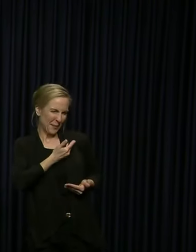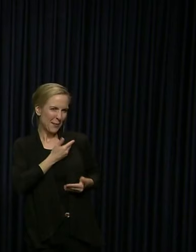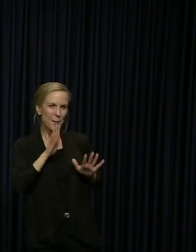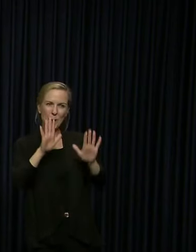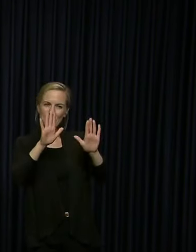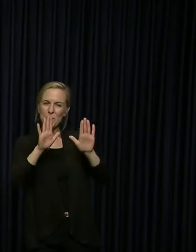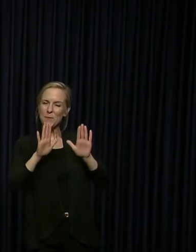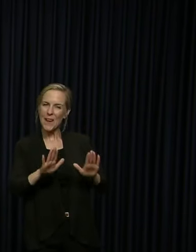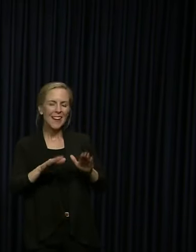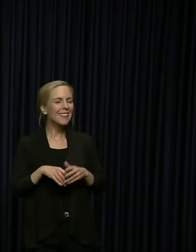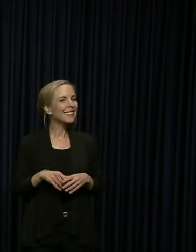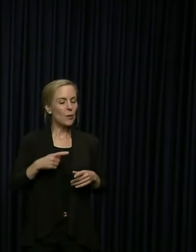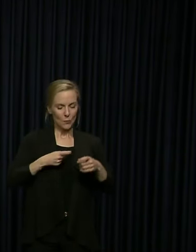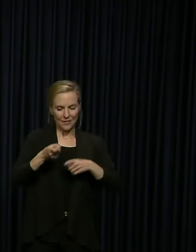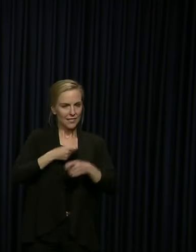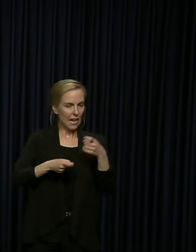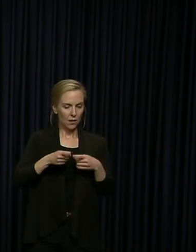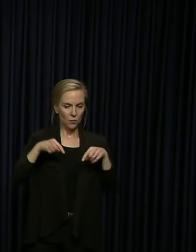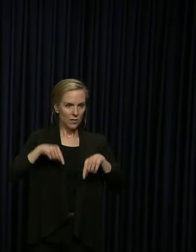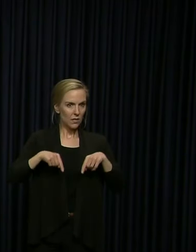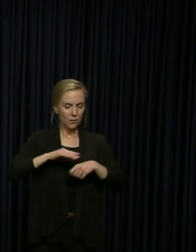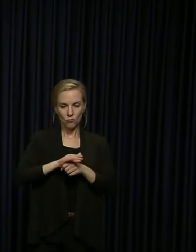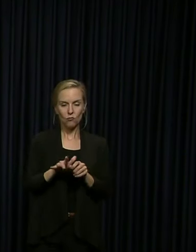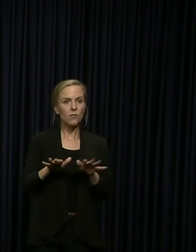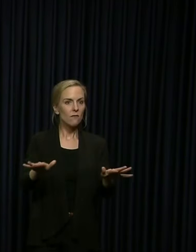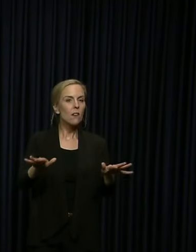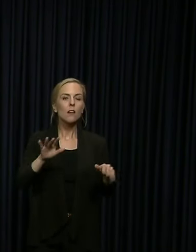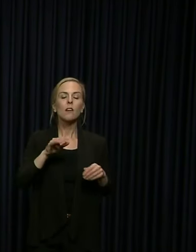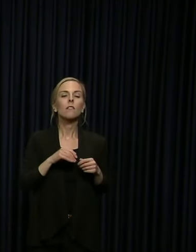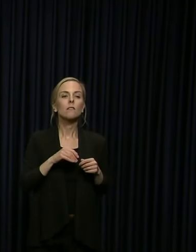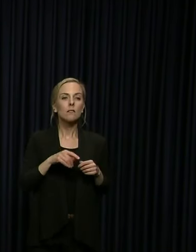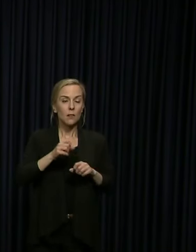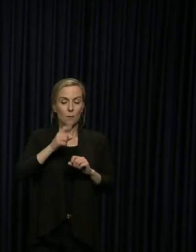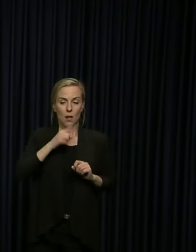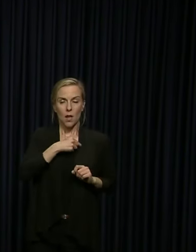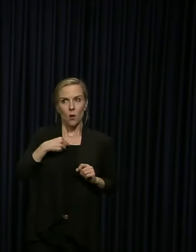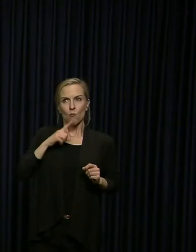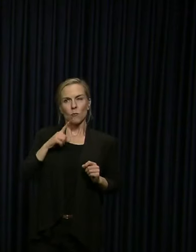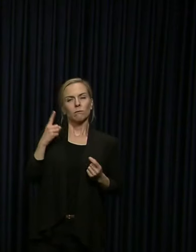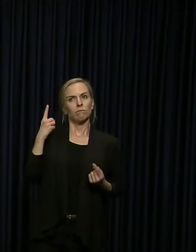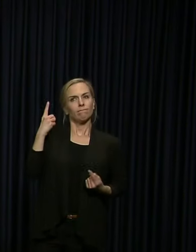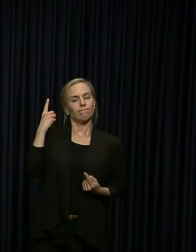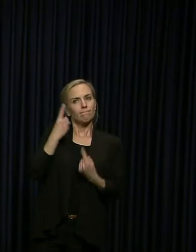BELIEVE, SOCIAL DISTANCING, YOU CAN SEE THAT THEY ESTIMATED THAT WE WOULD HAVE BETWEEN 1300 AND